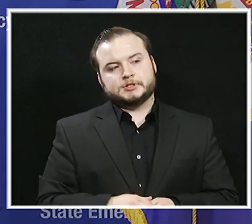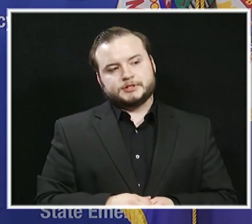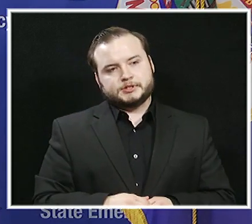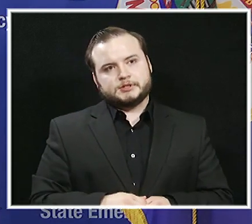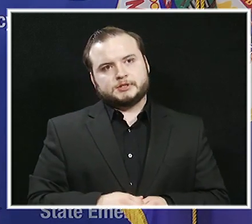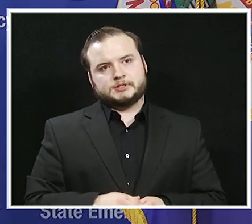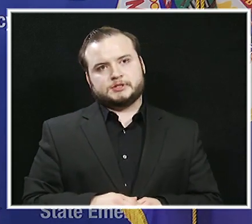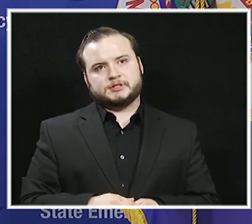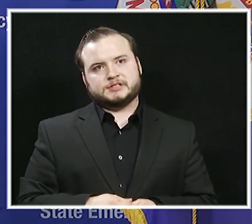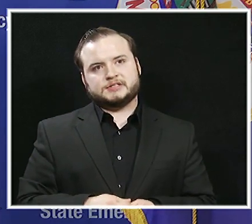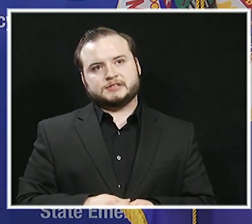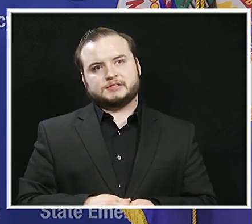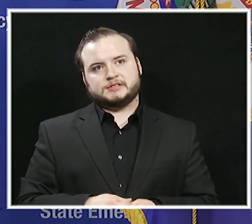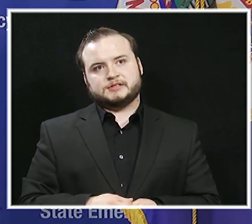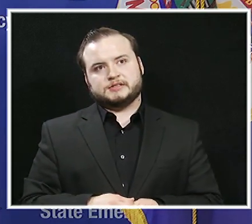Yeah, this question on restaurants, this is, and,